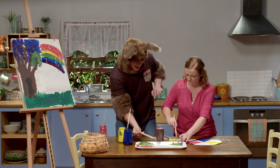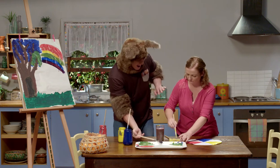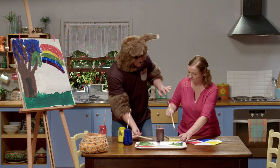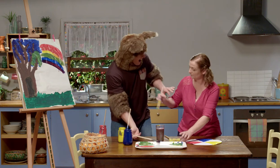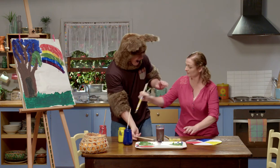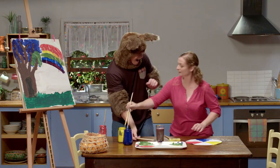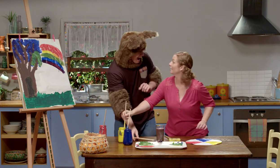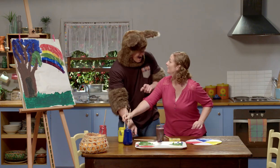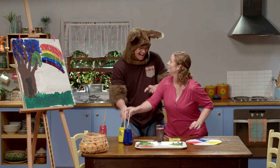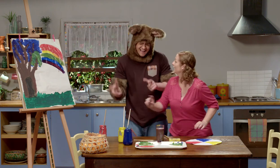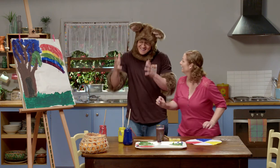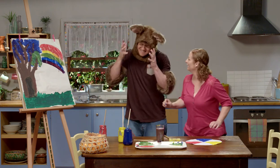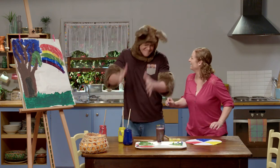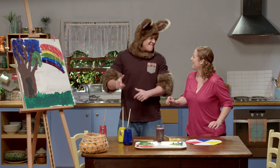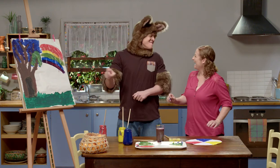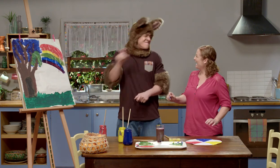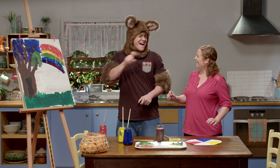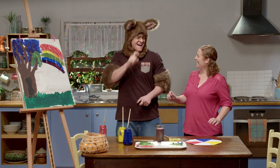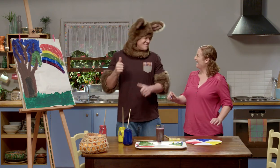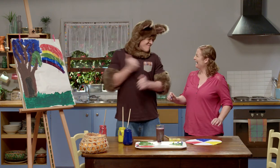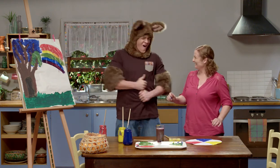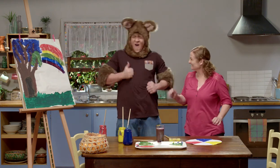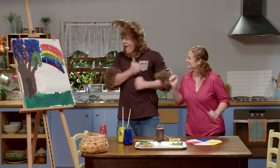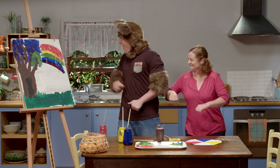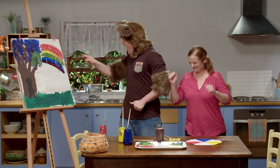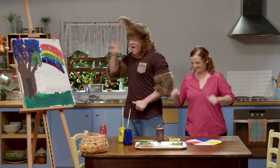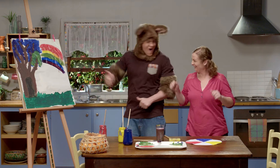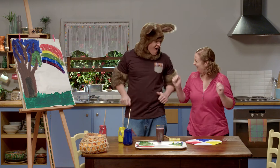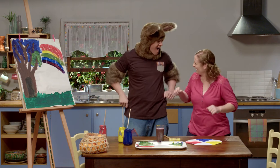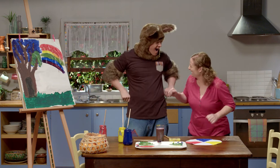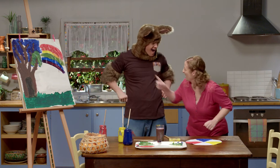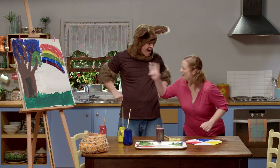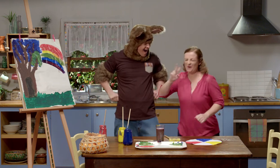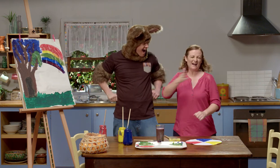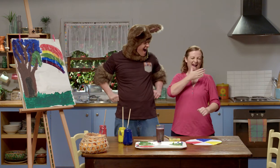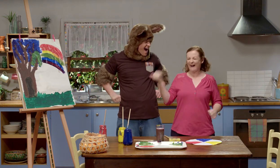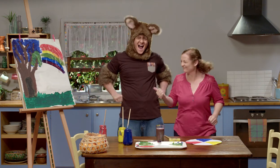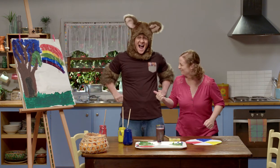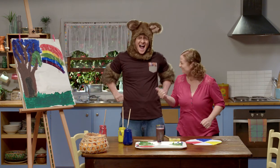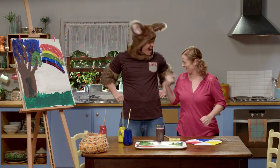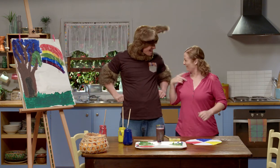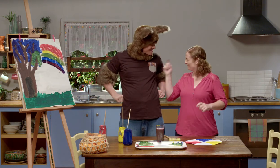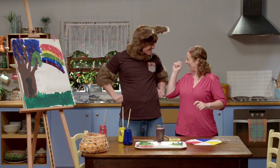Sally, I've had so much fun painting. Look. Oh, that looks lovely.